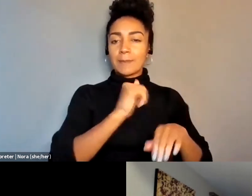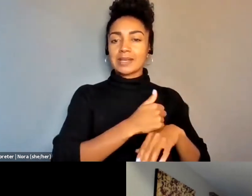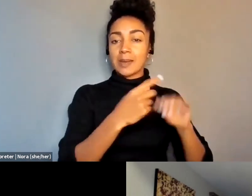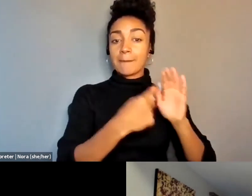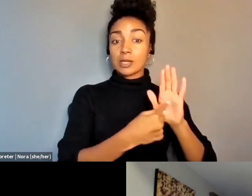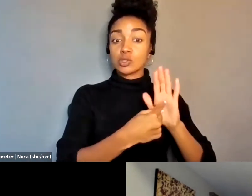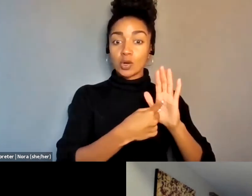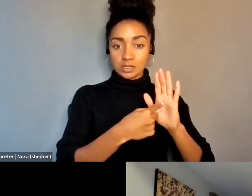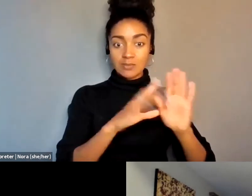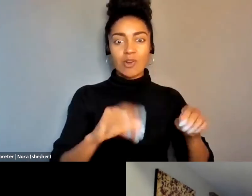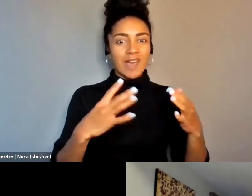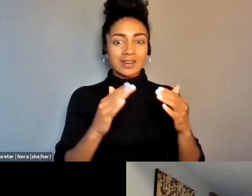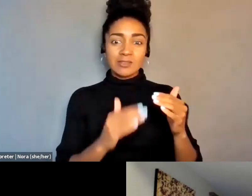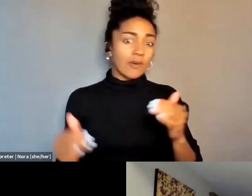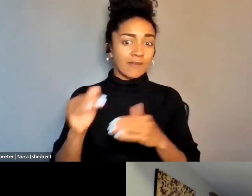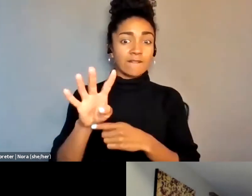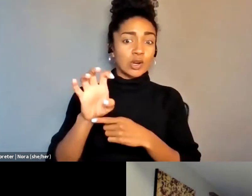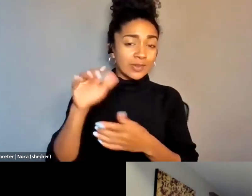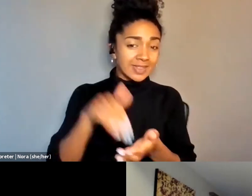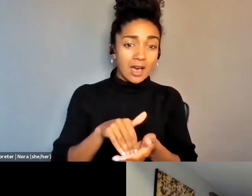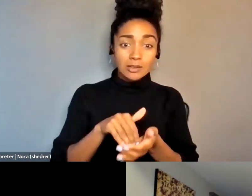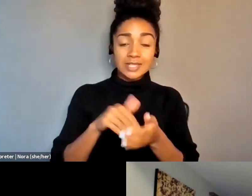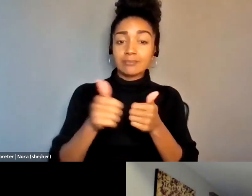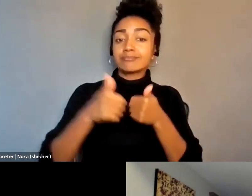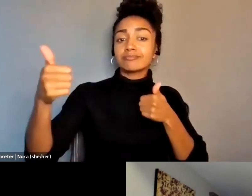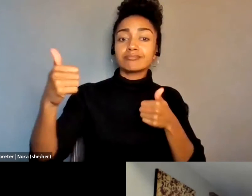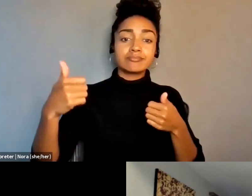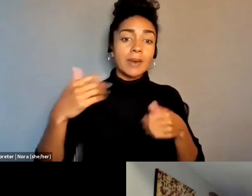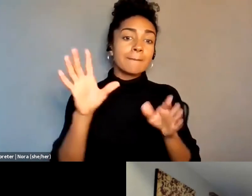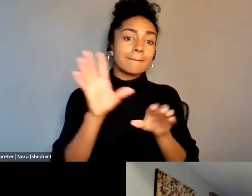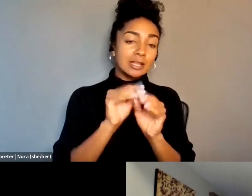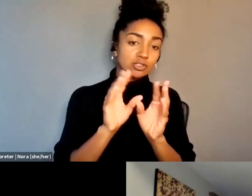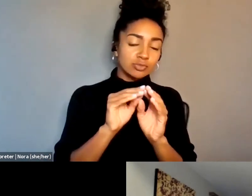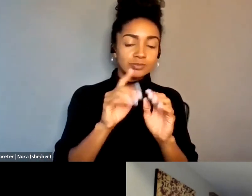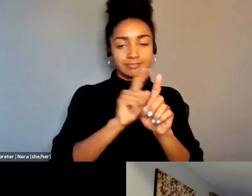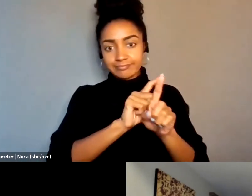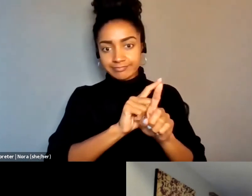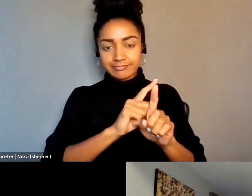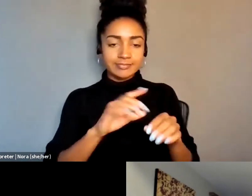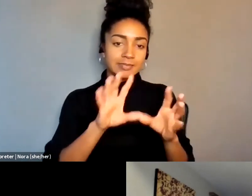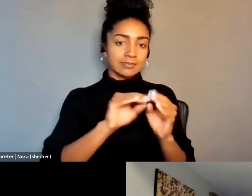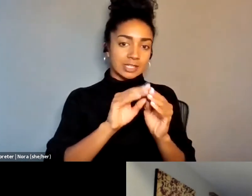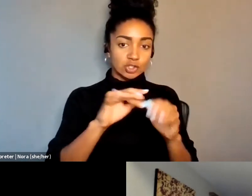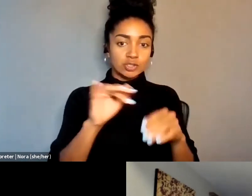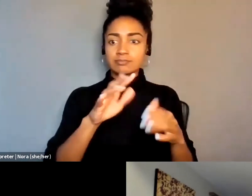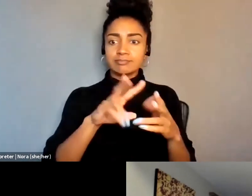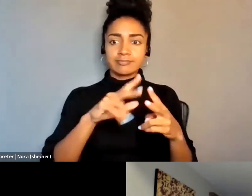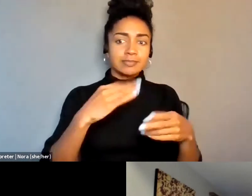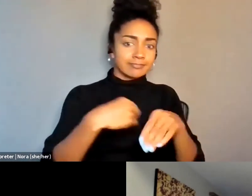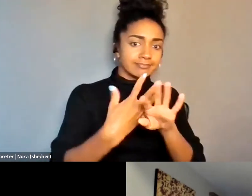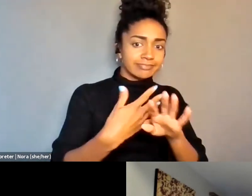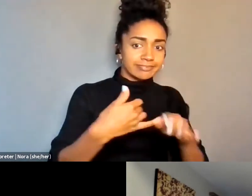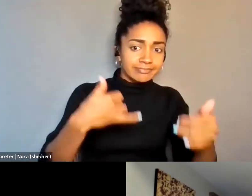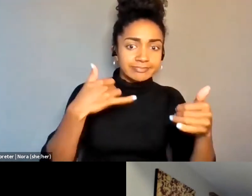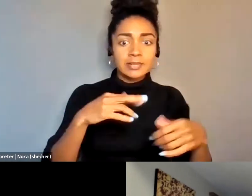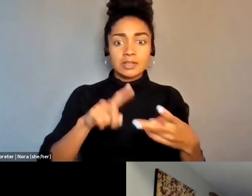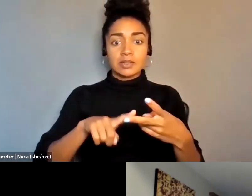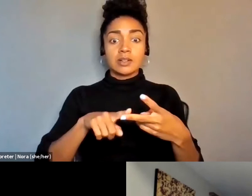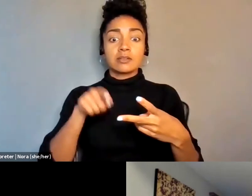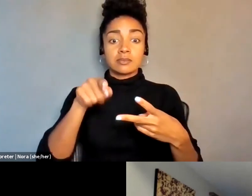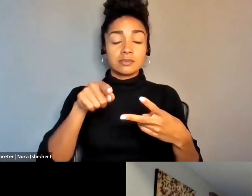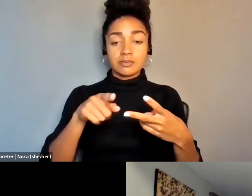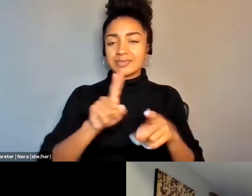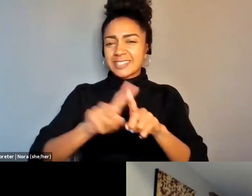messages across SMS. And we know that these individual remote mentoring sessions —